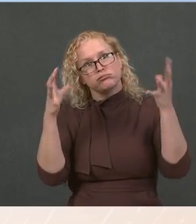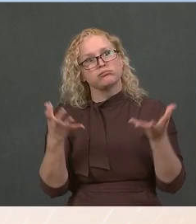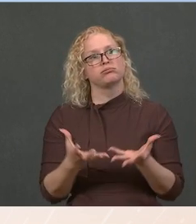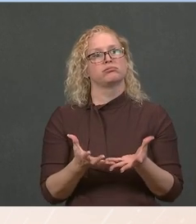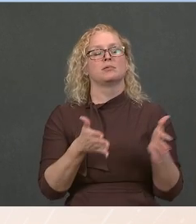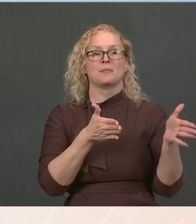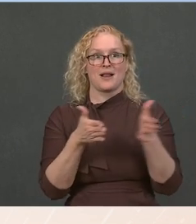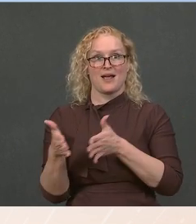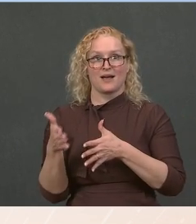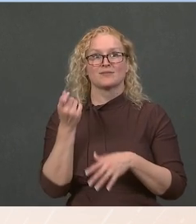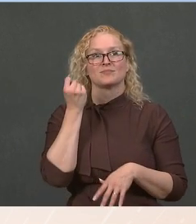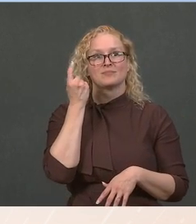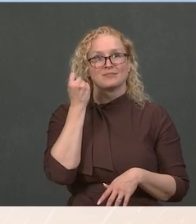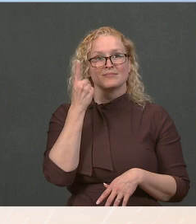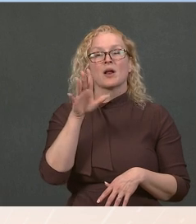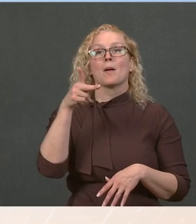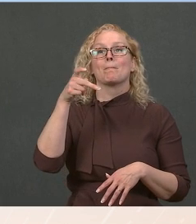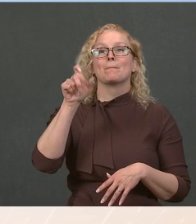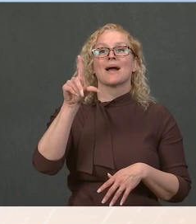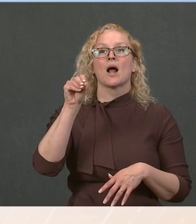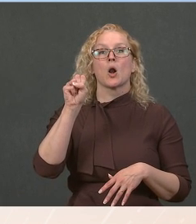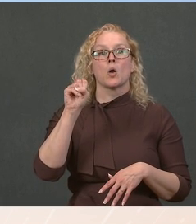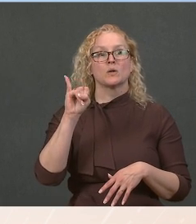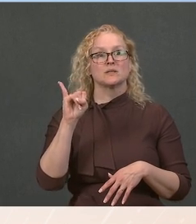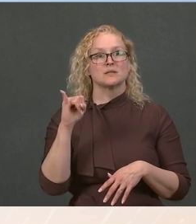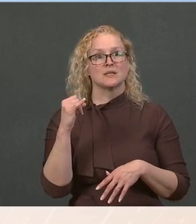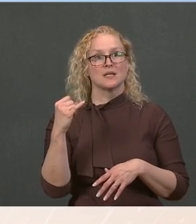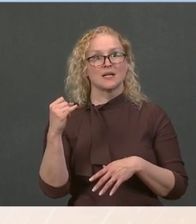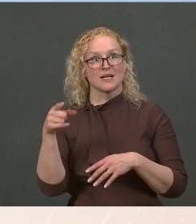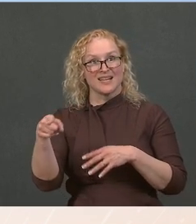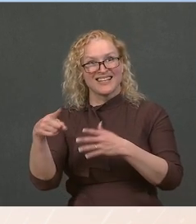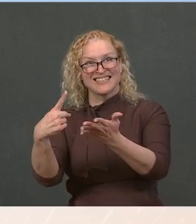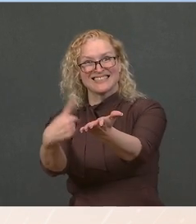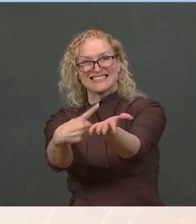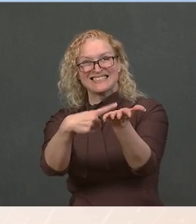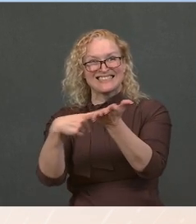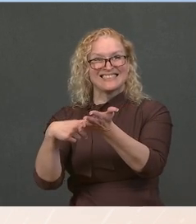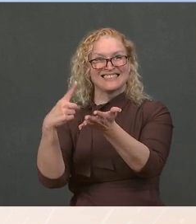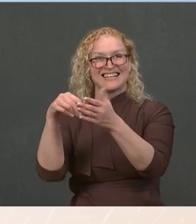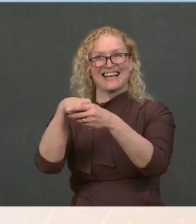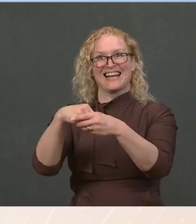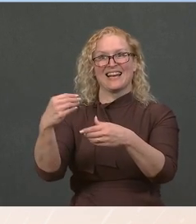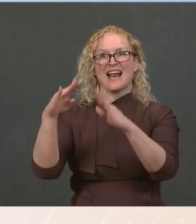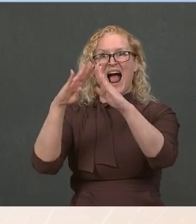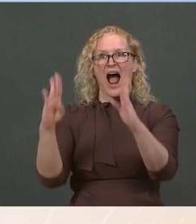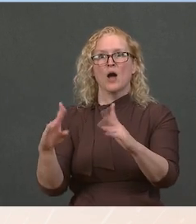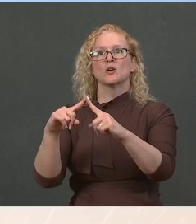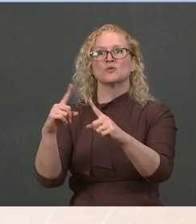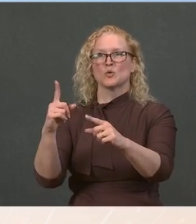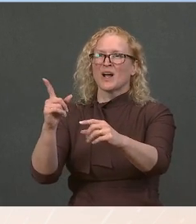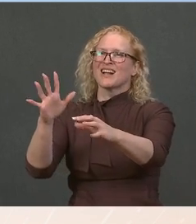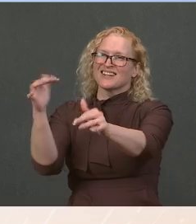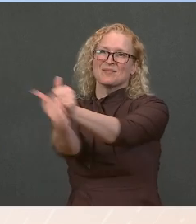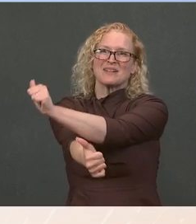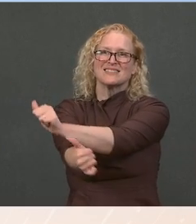And so we're going to continue having those conversations and making sure that we get this voted on. The Press: Would the President be okay